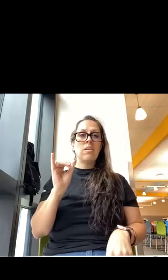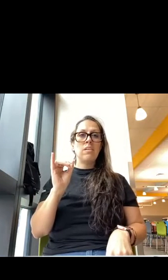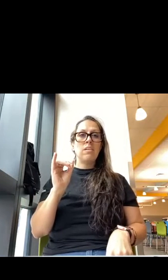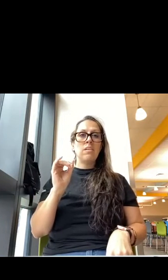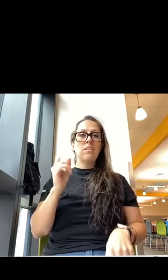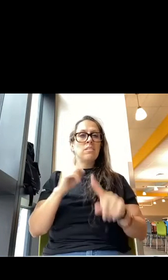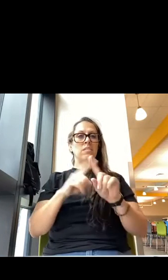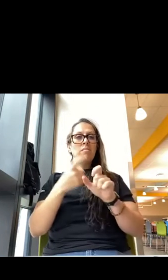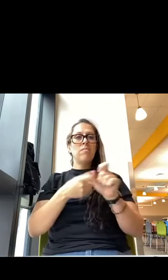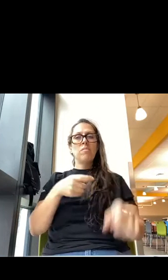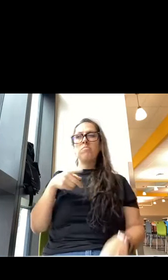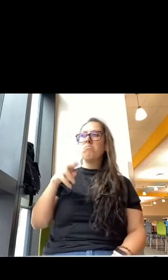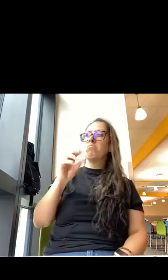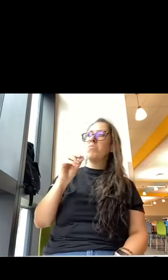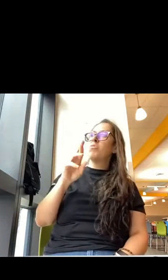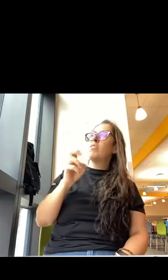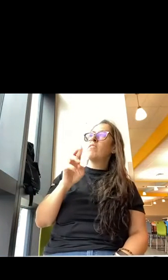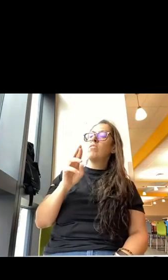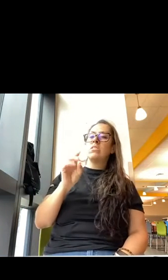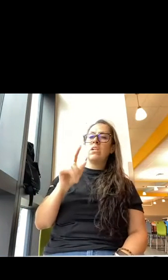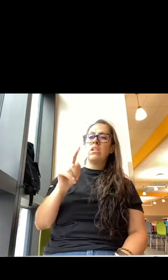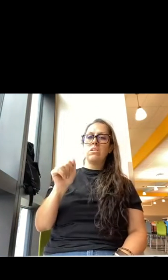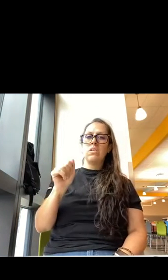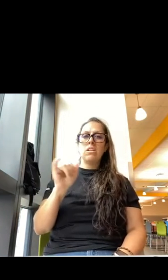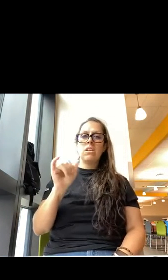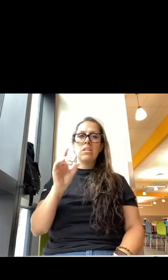like like Beijing is about as far from the from Hong Kong as, like,